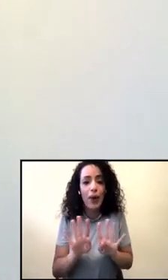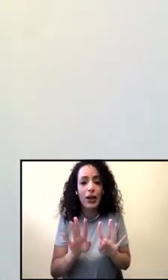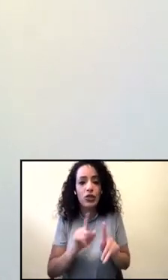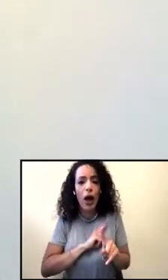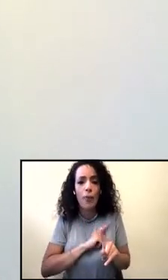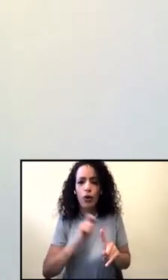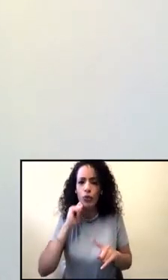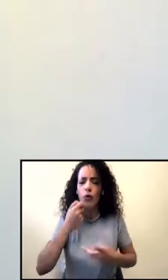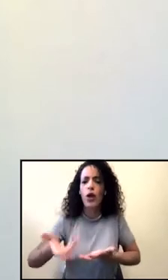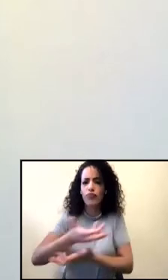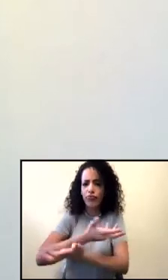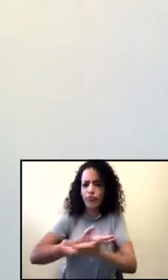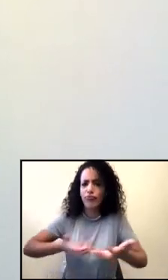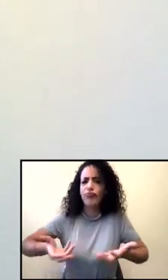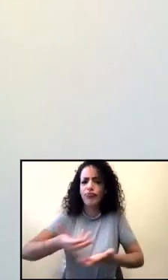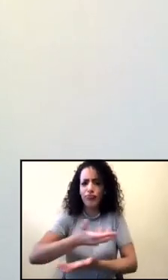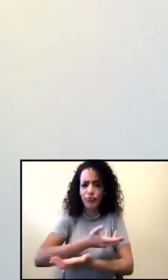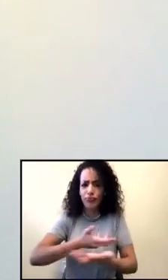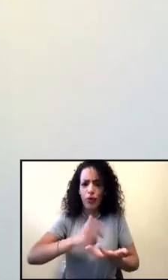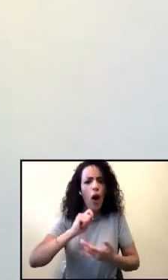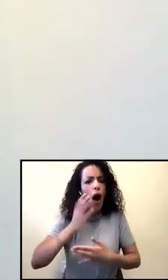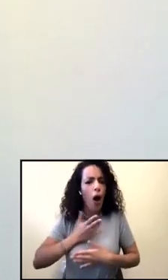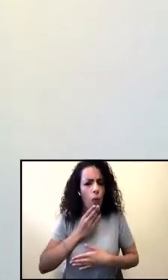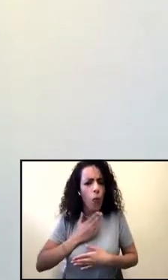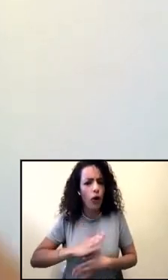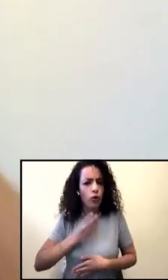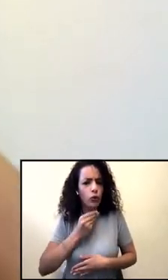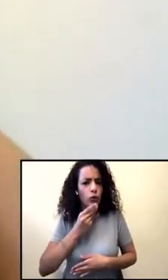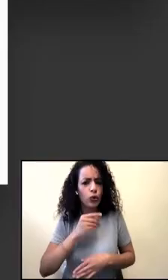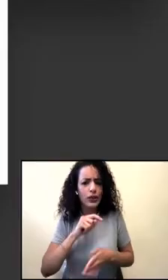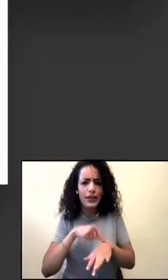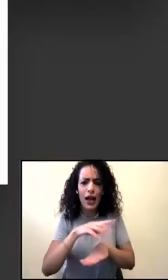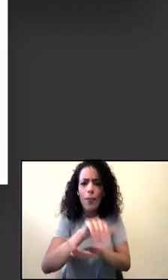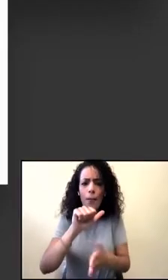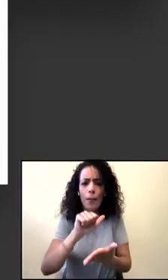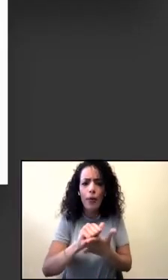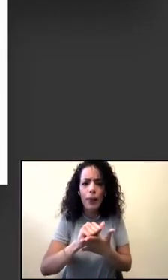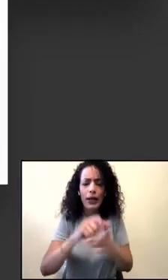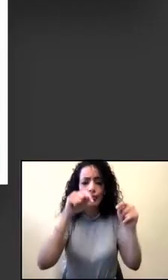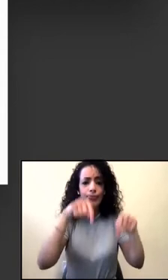and i want to make the most of this time. So with us here today we have, first of all,